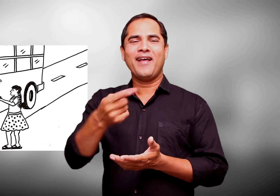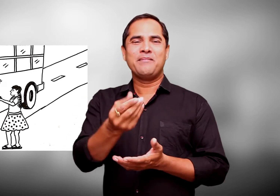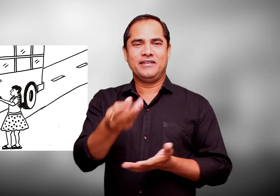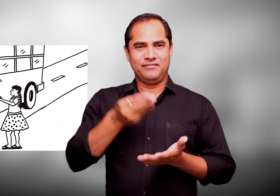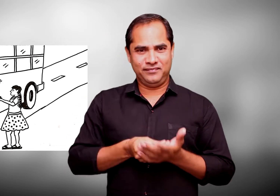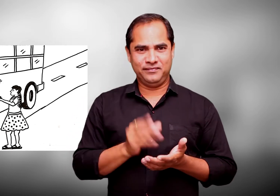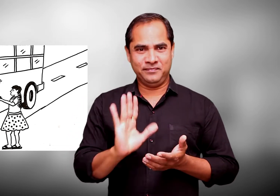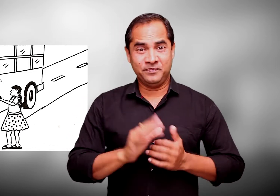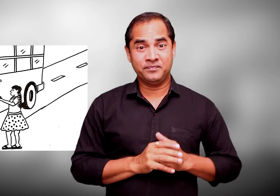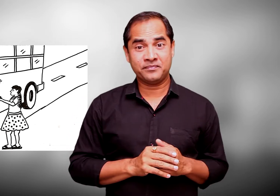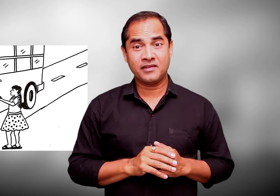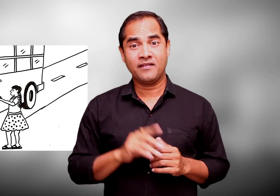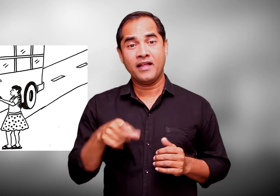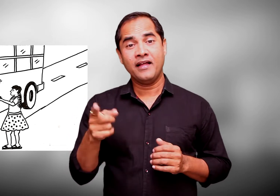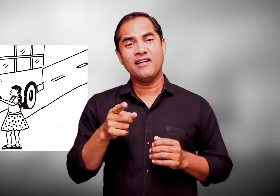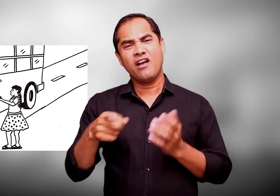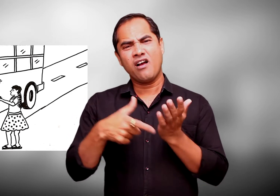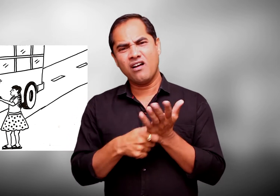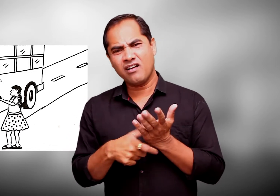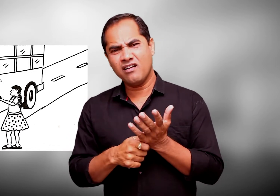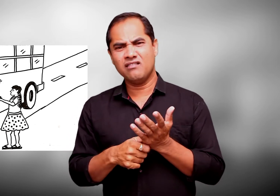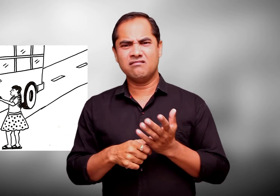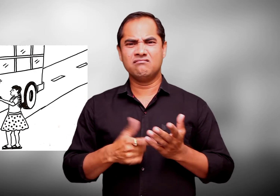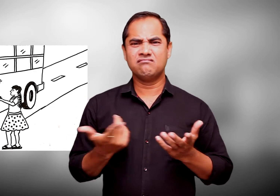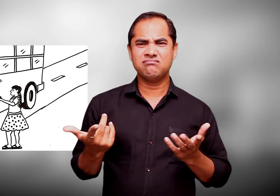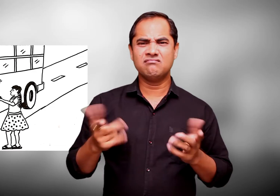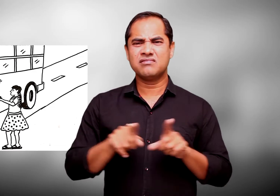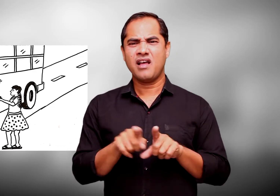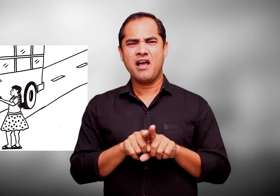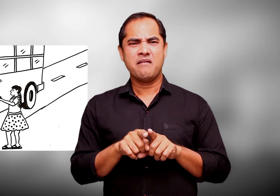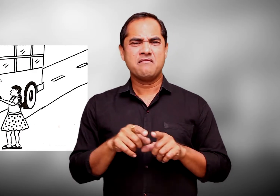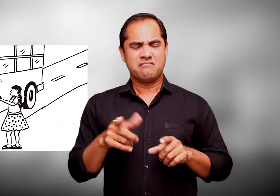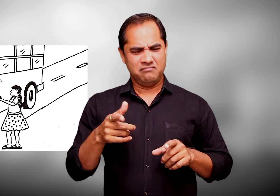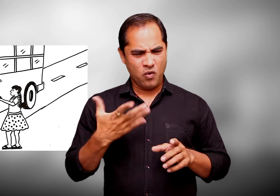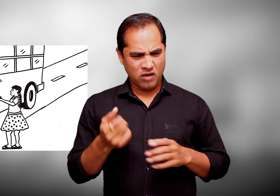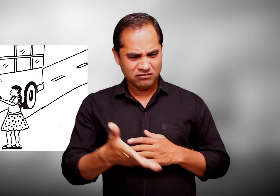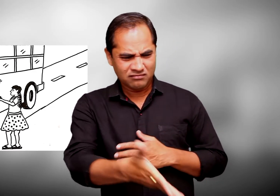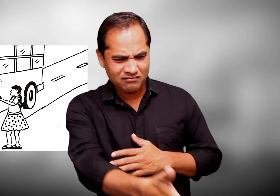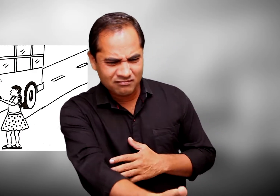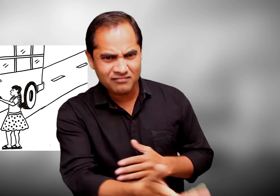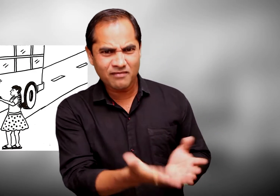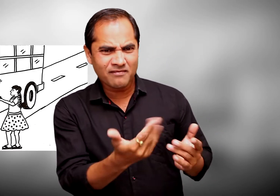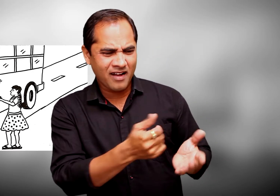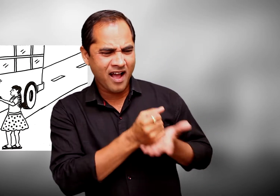'Okay, okay but first you must get on the bus' said the conductor and he stretched out a hand to help her up.